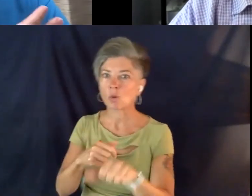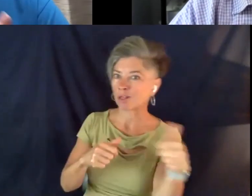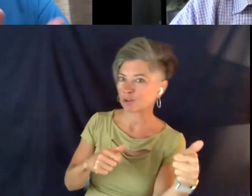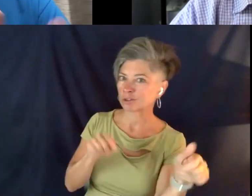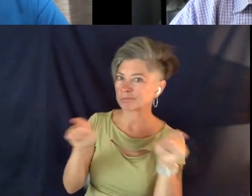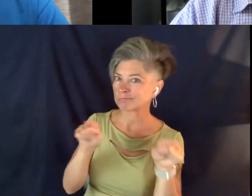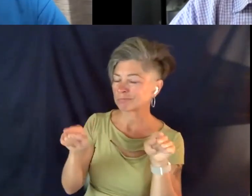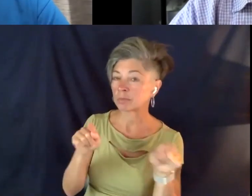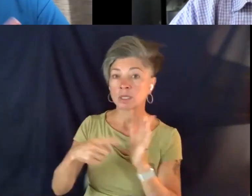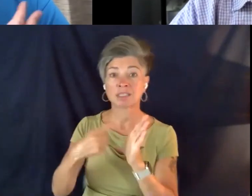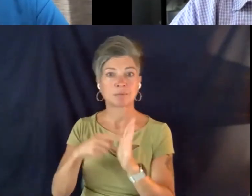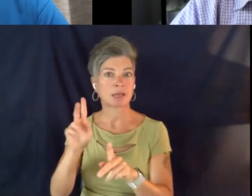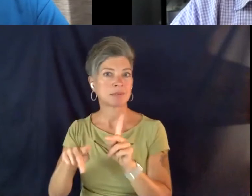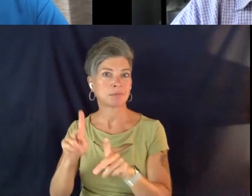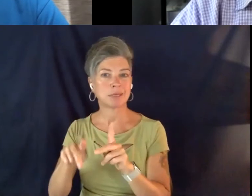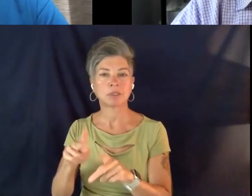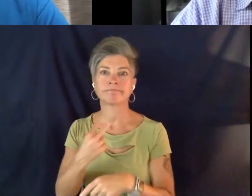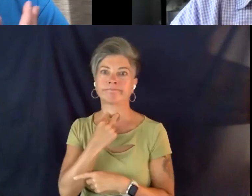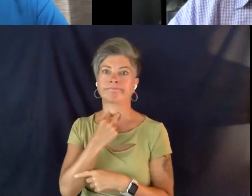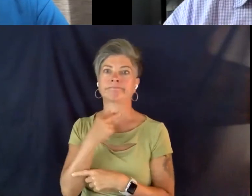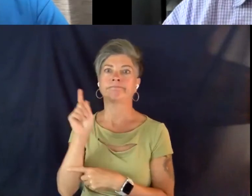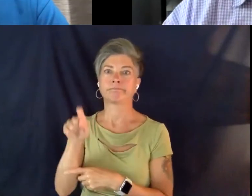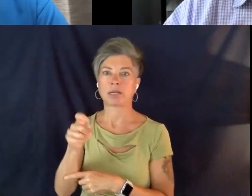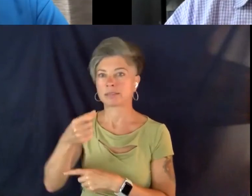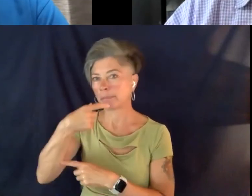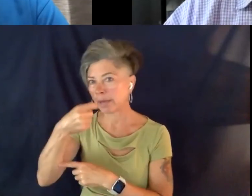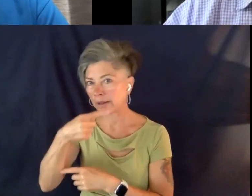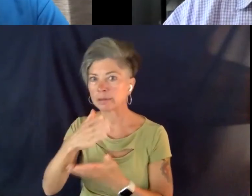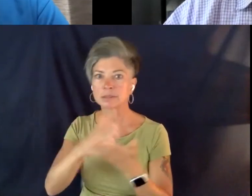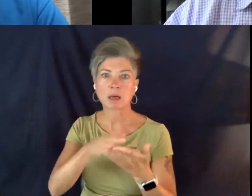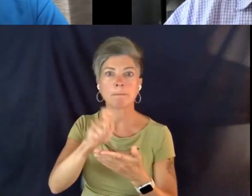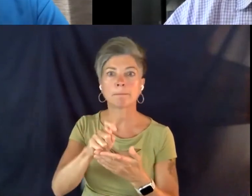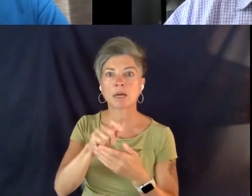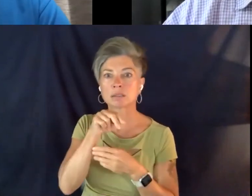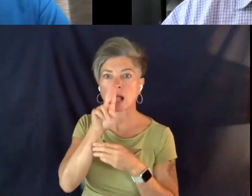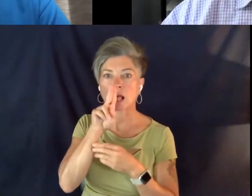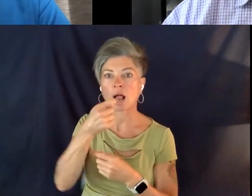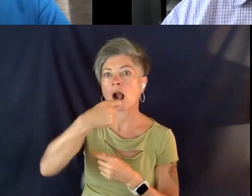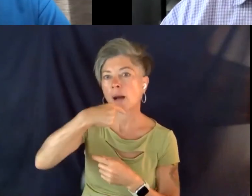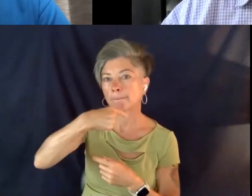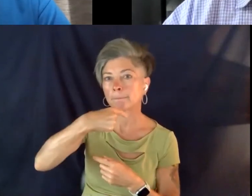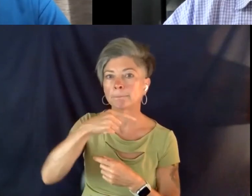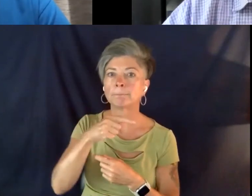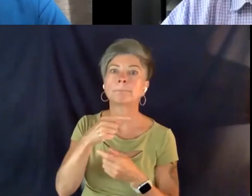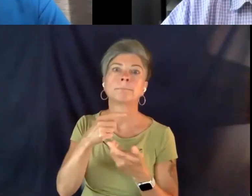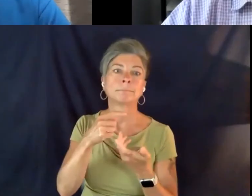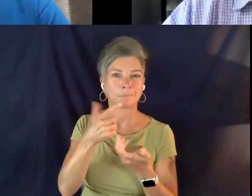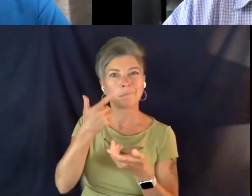for example, the pills or the sublingual form over the injections because of their insurance coverage. But help us work with you on that